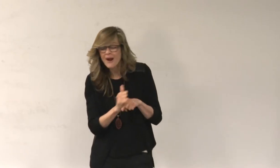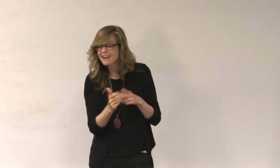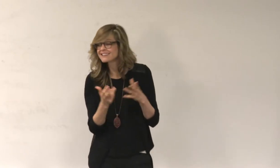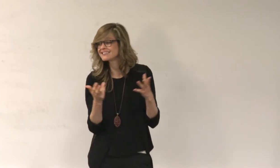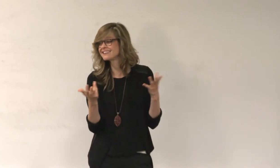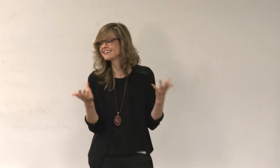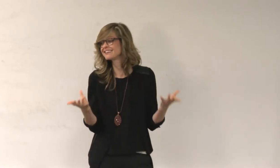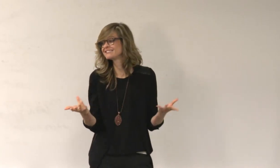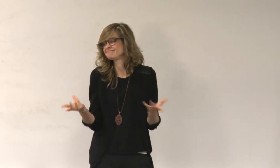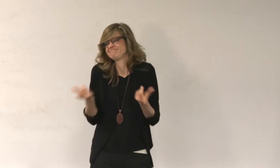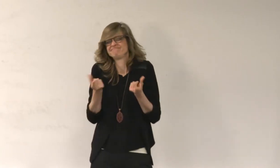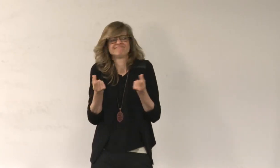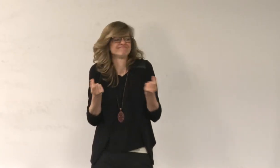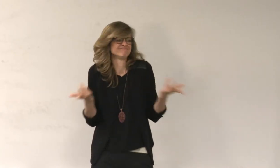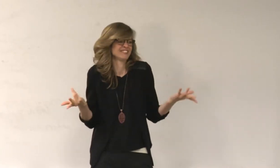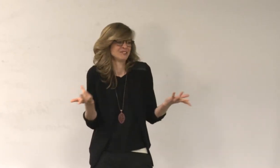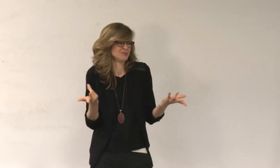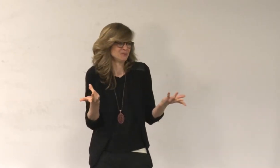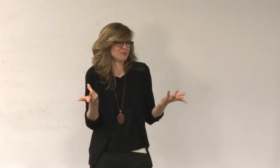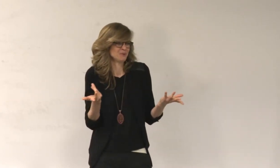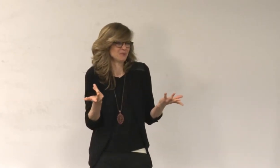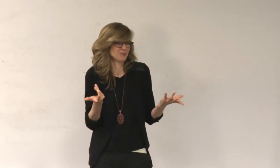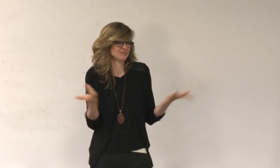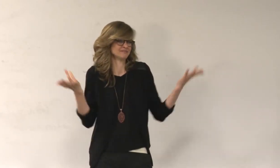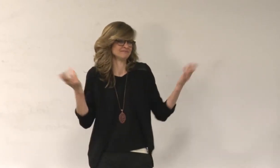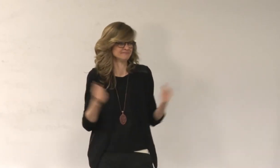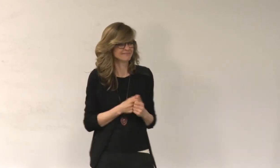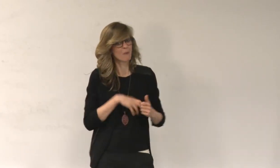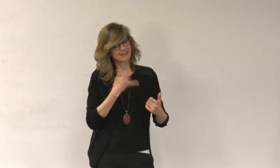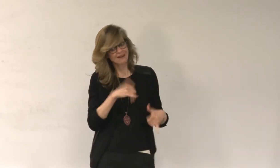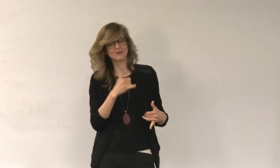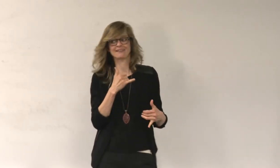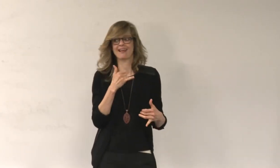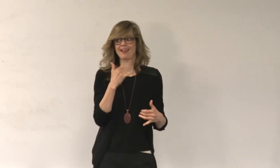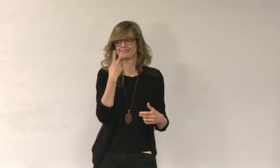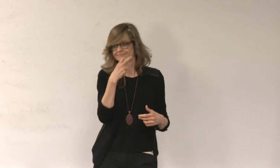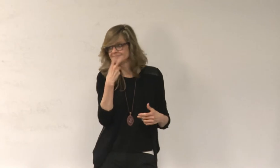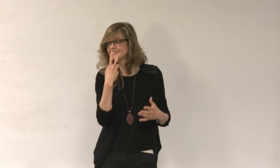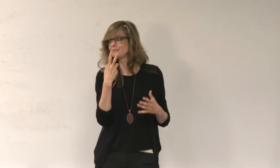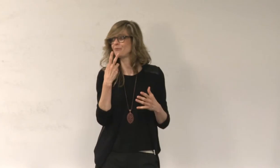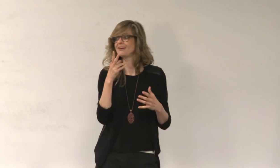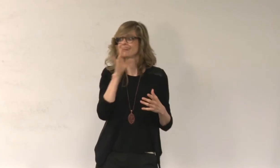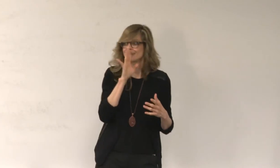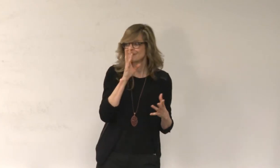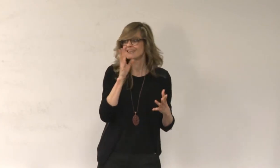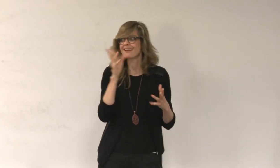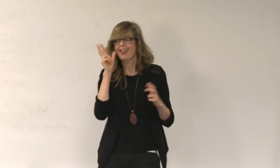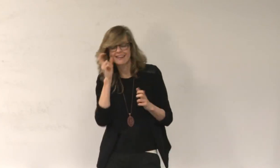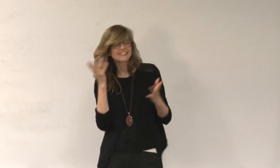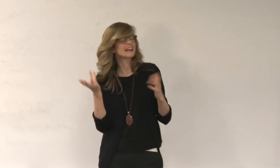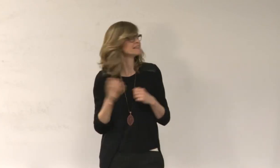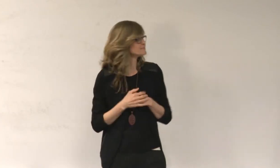BECAUSE I DIDN'T USE IT ON A DAILY BASIS. I DIDN'T PRACTICE. I STILL WOULD LIPREAD AND SPEAK